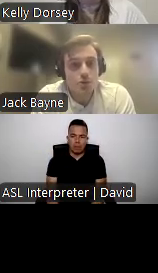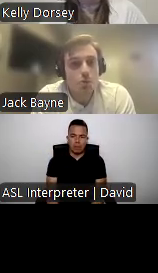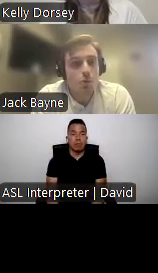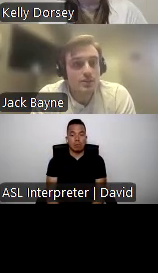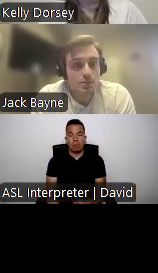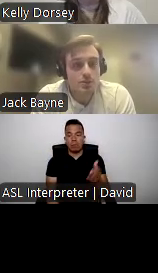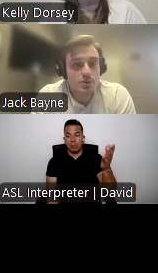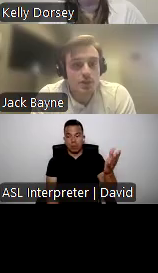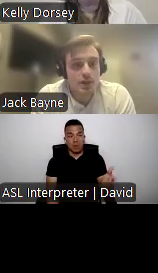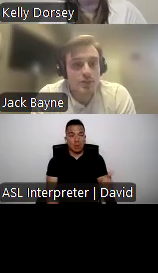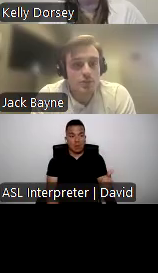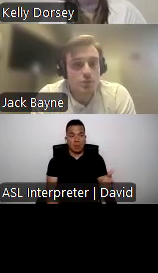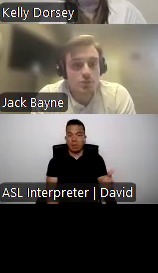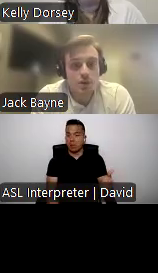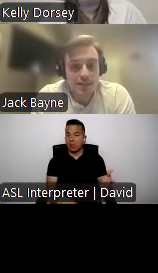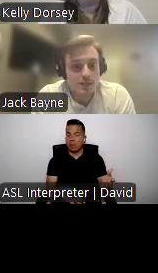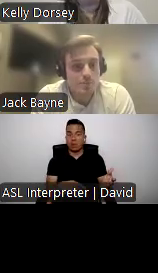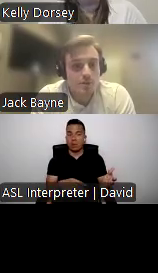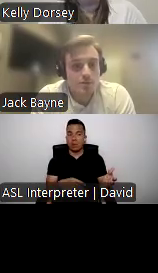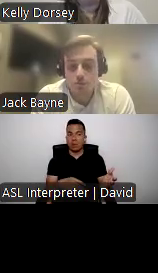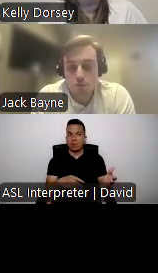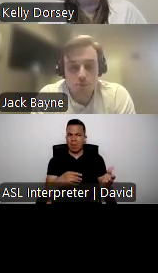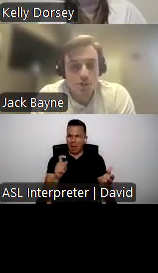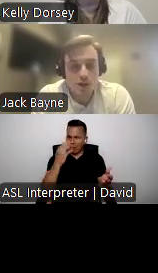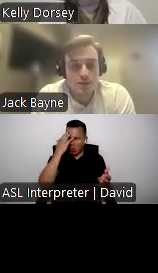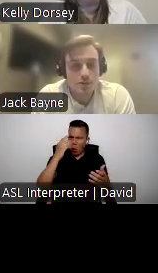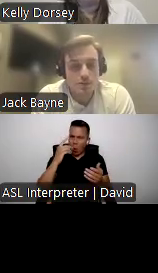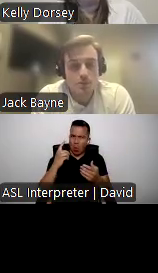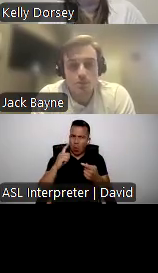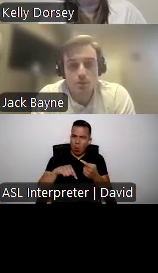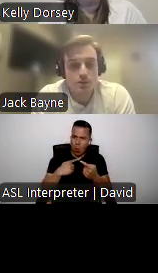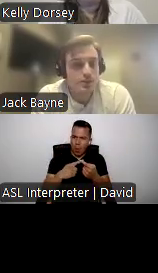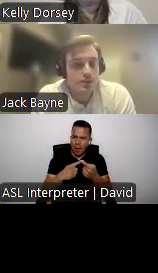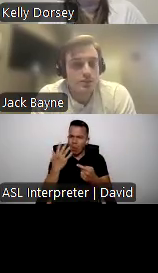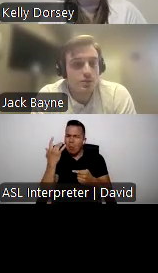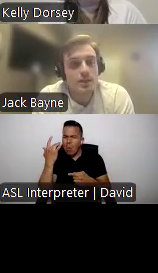knew when to be using AI tools. Asking themselves, What am I trying to do? What does success look